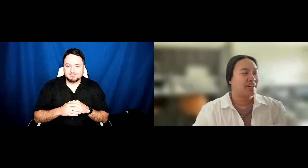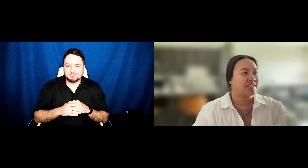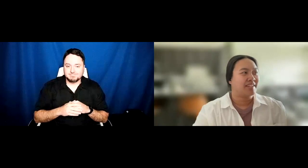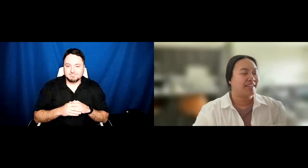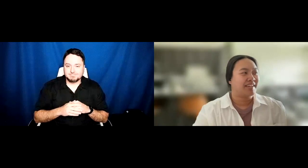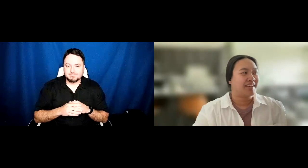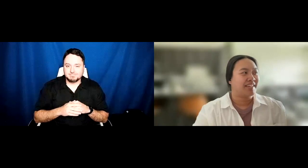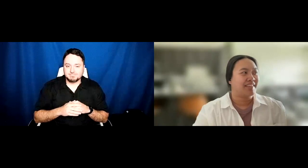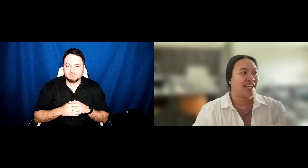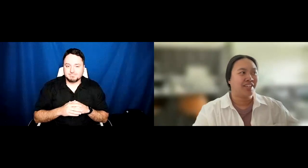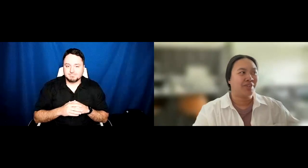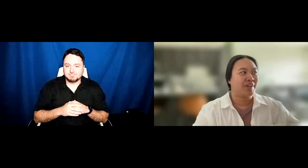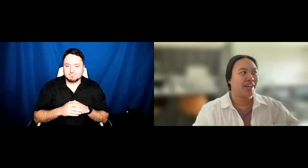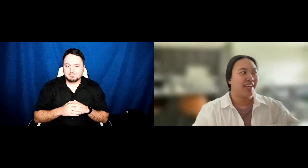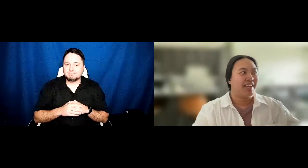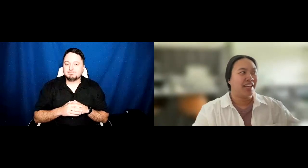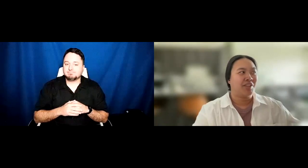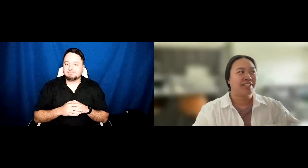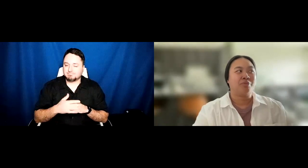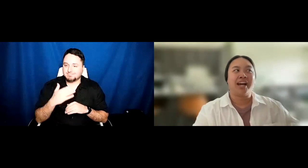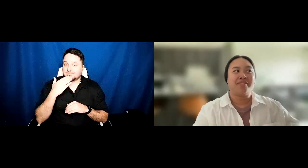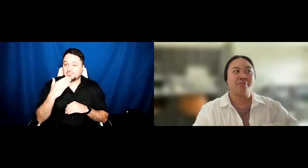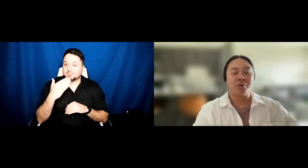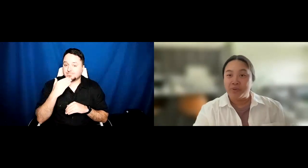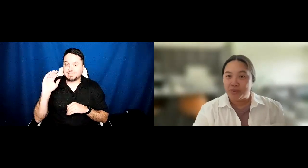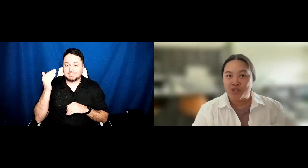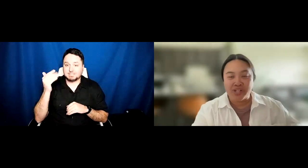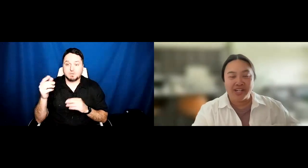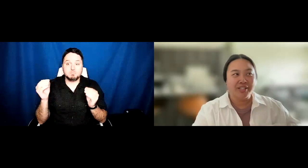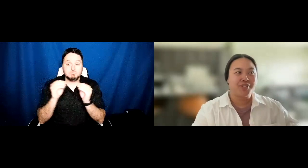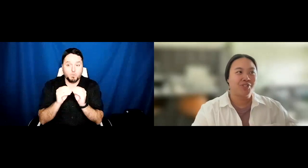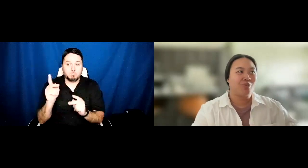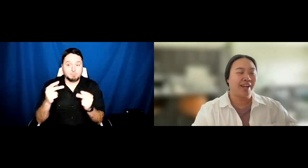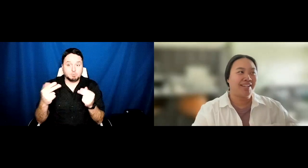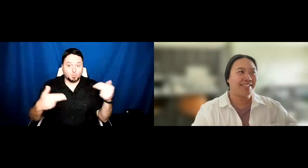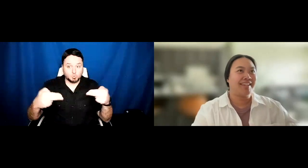Perfect, thank you. And it looks like we're having more people join us, which is great.